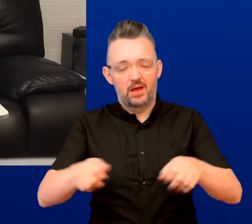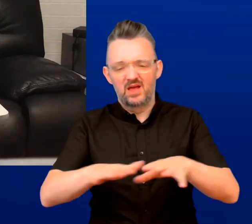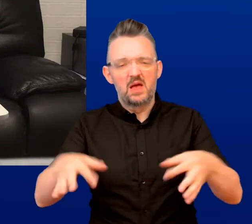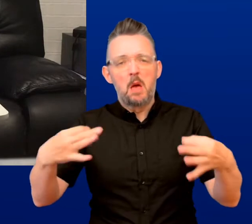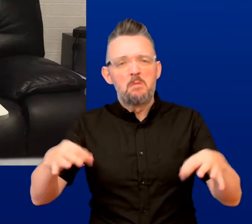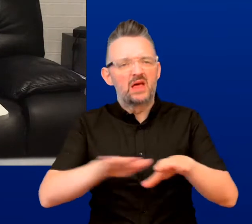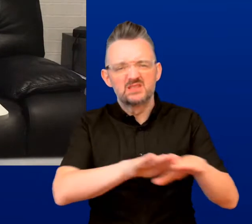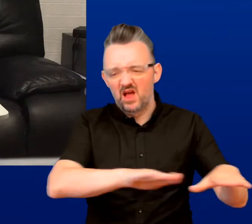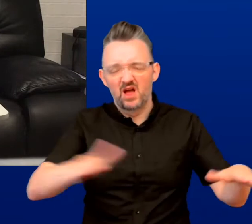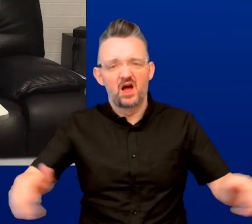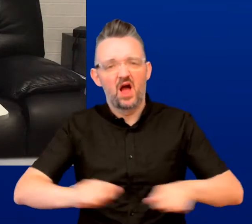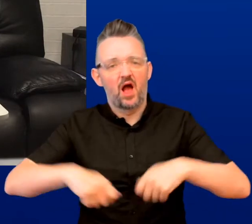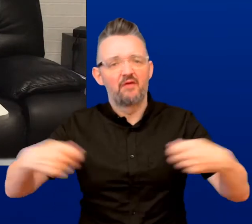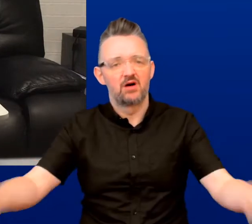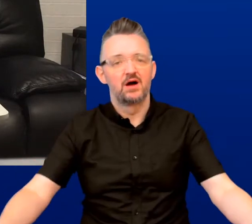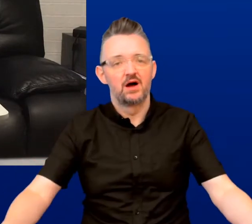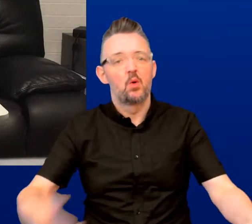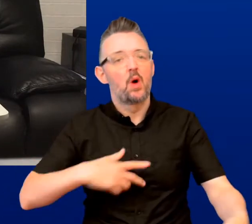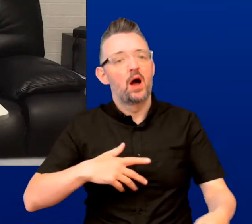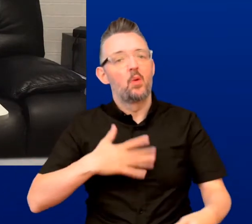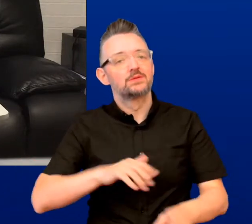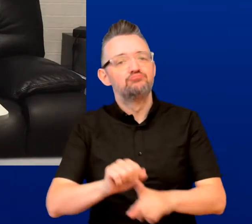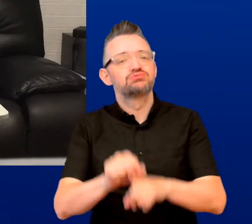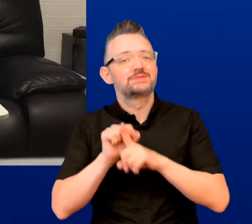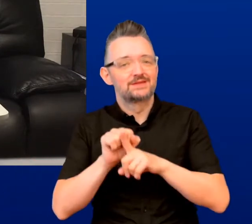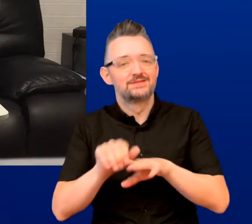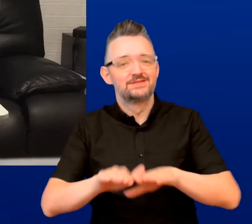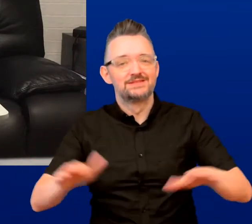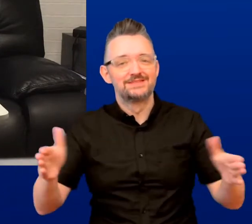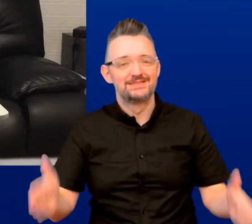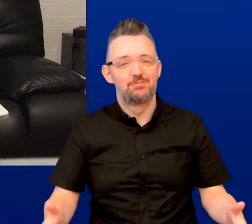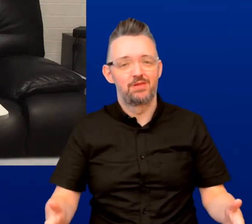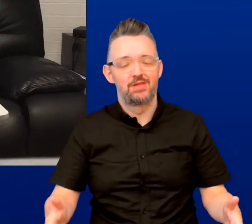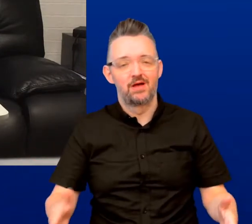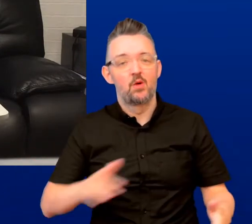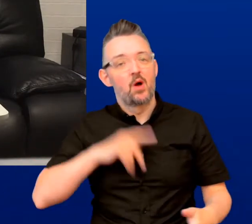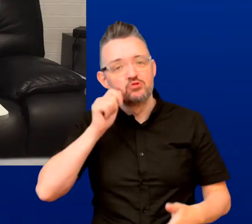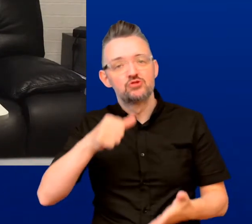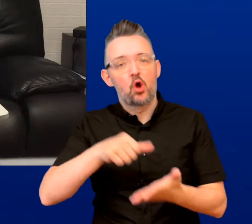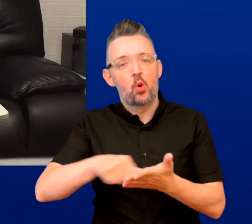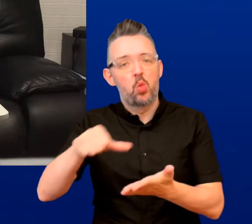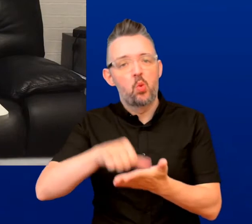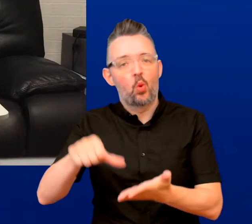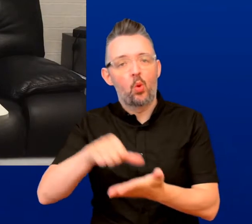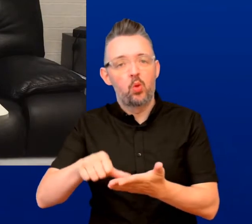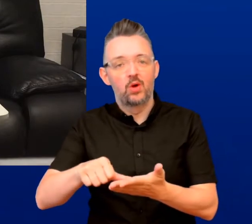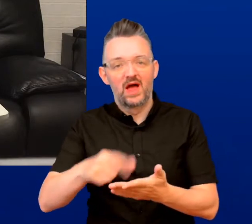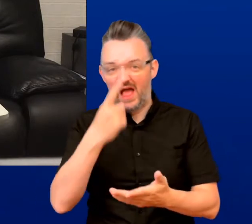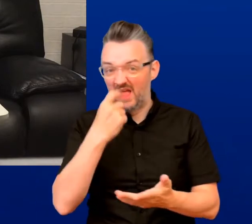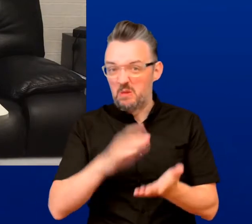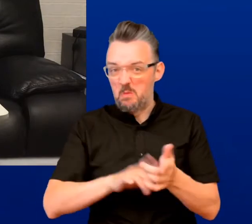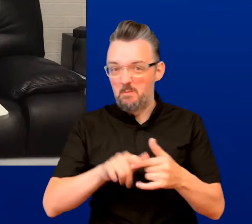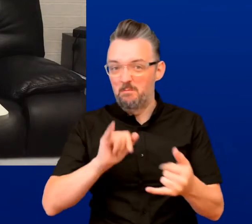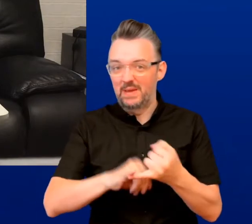tablecloth will do to protect it because we will be using glue. It can get a bit messy. On top of